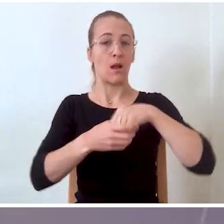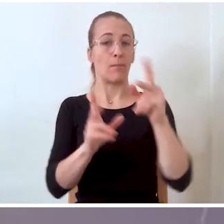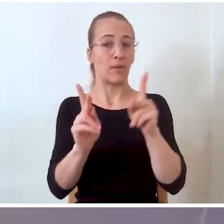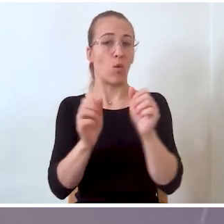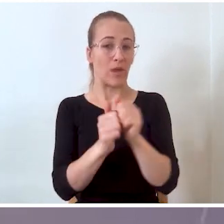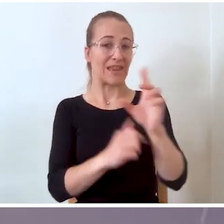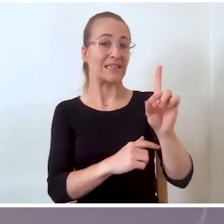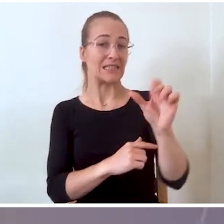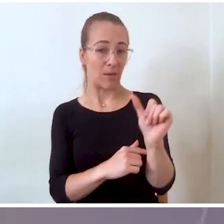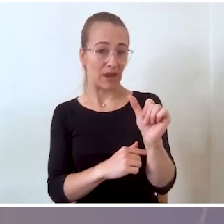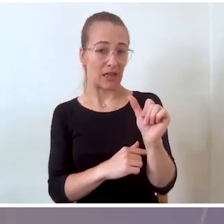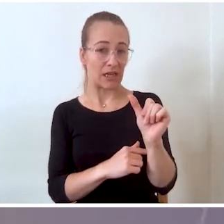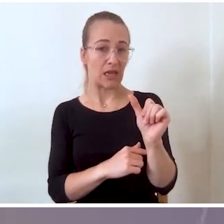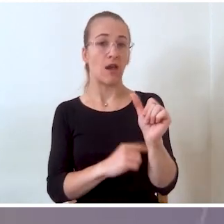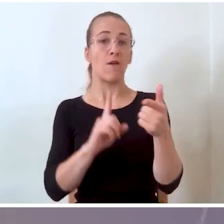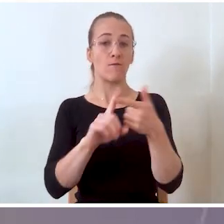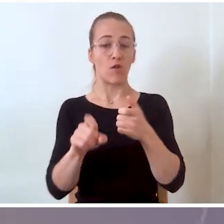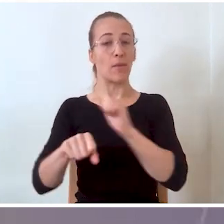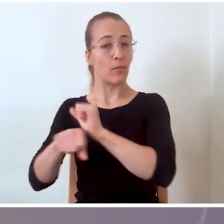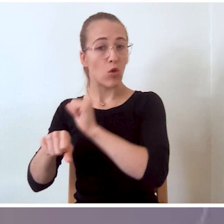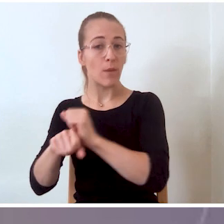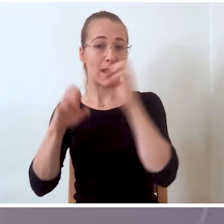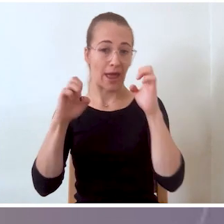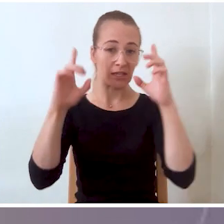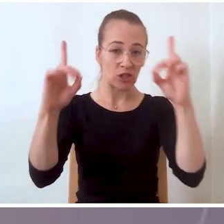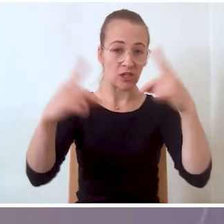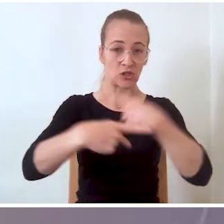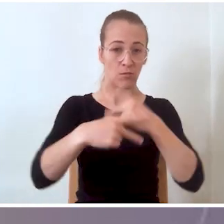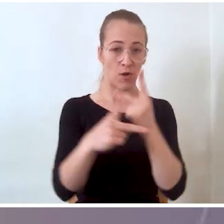that have a disability in that, both from employment, education, products and services